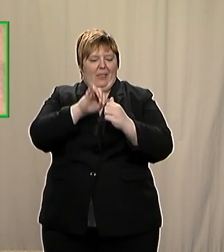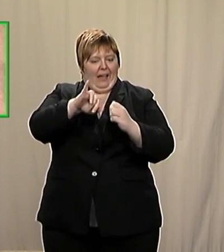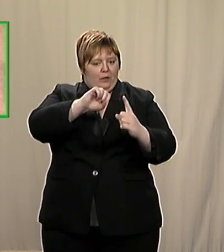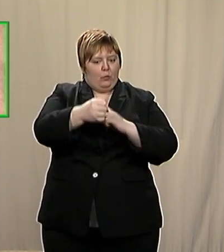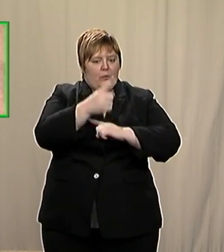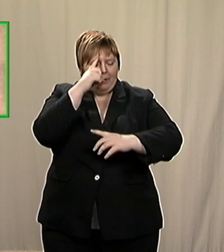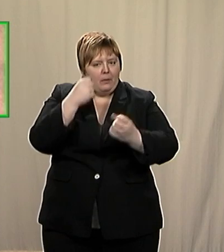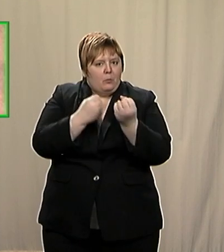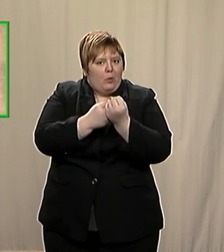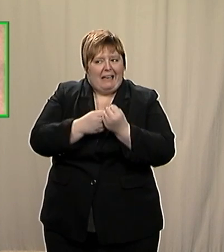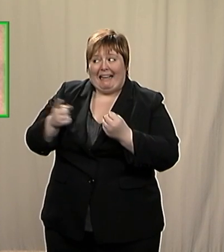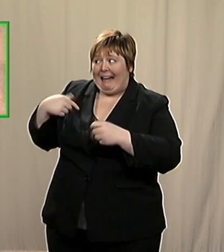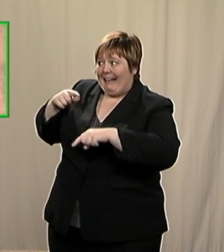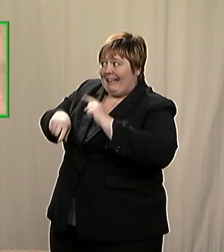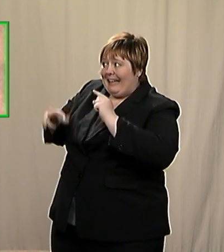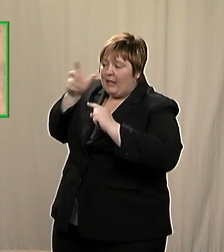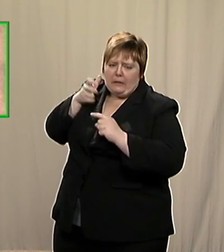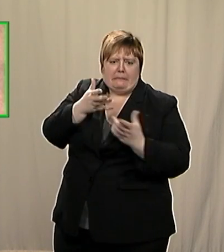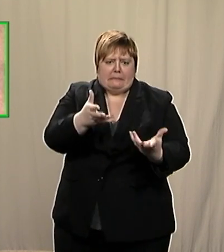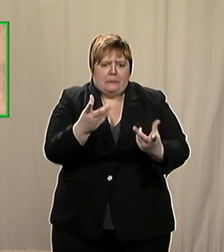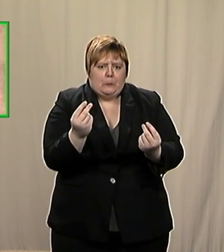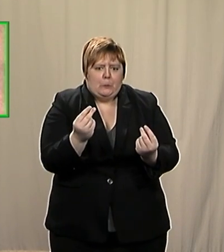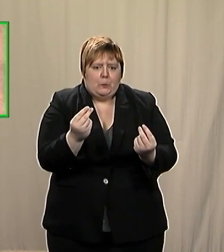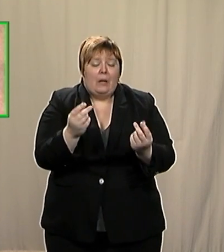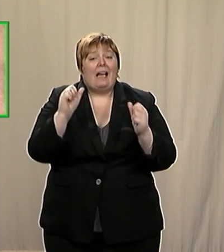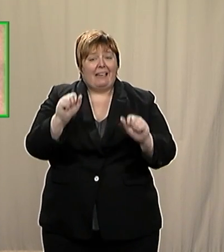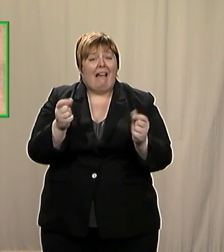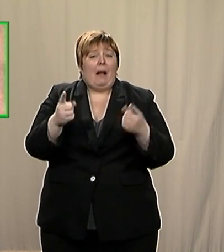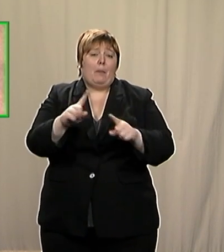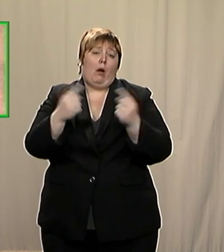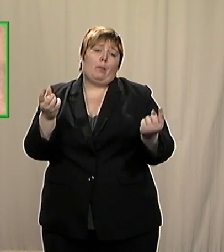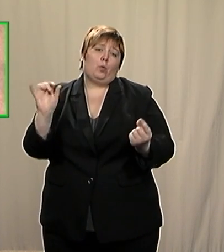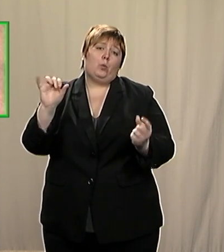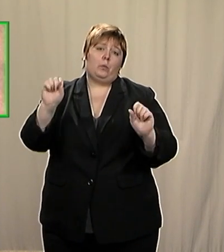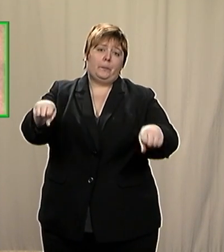And this can happen on the opposite side as well.